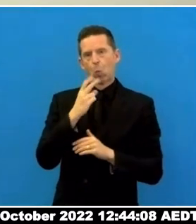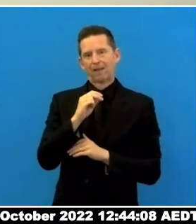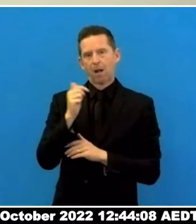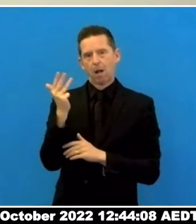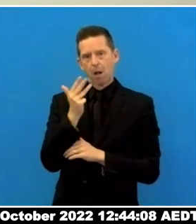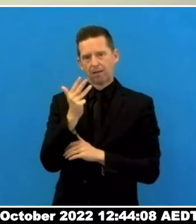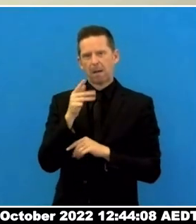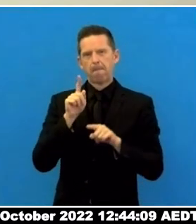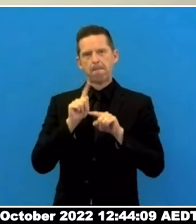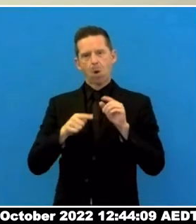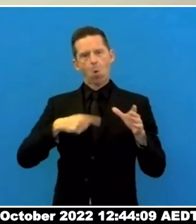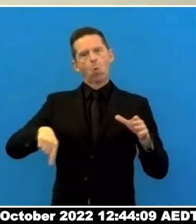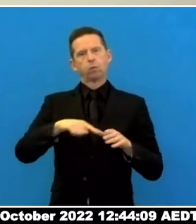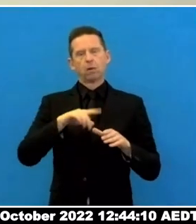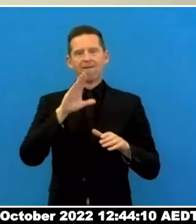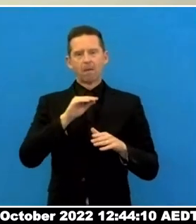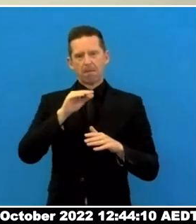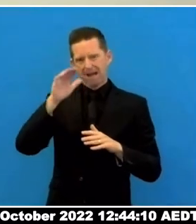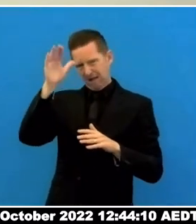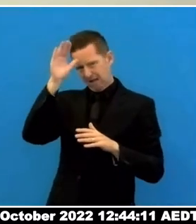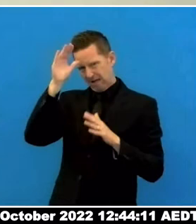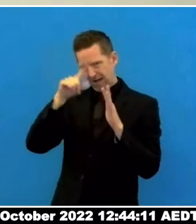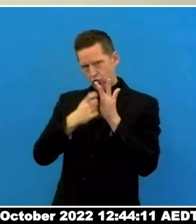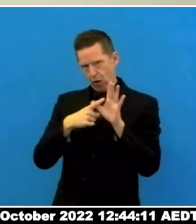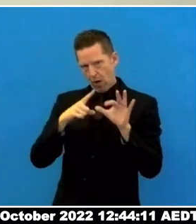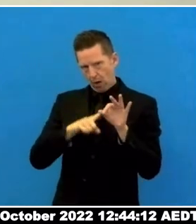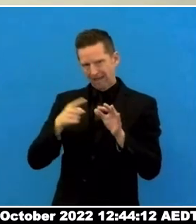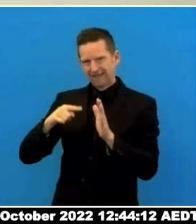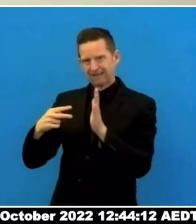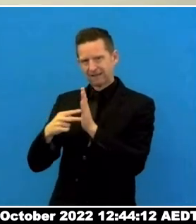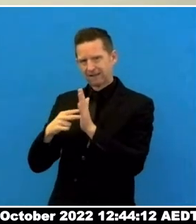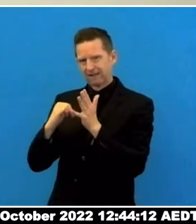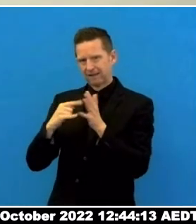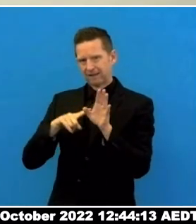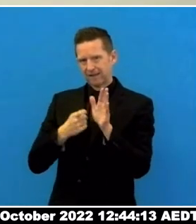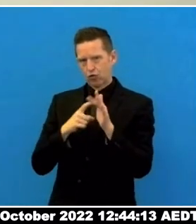and Syria who were living with a disability or caring for a person with a disability.